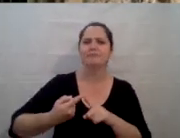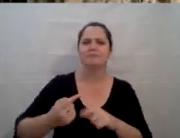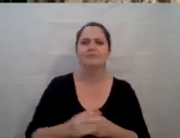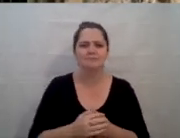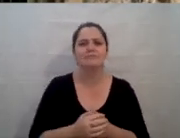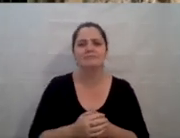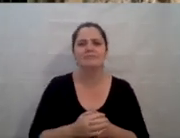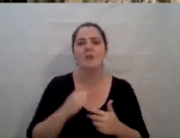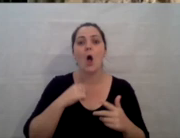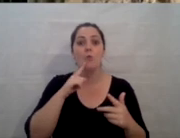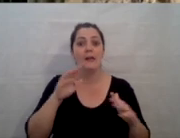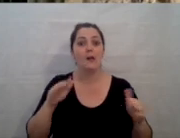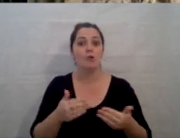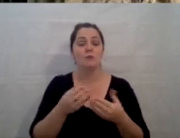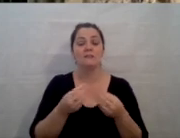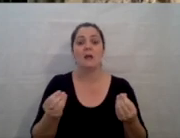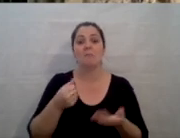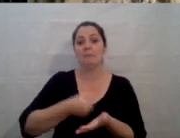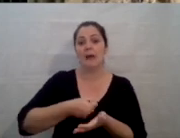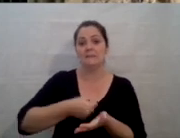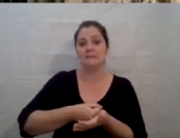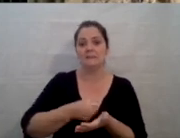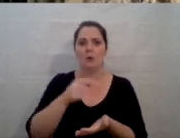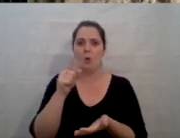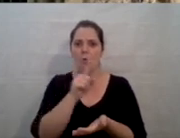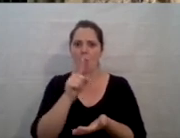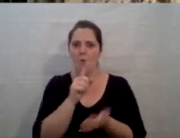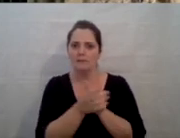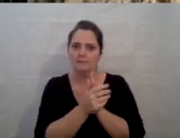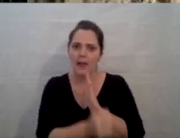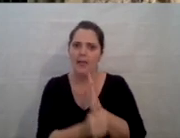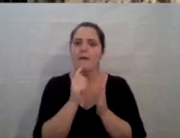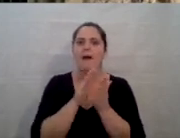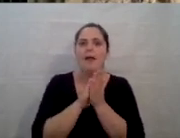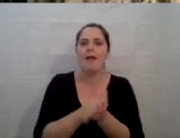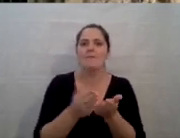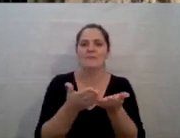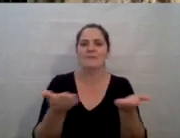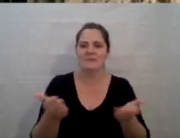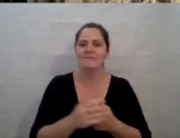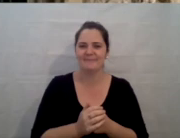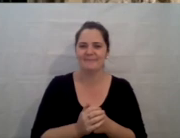skills tonight which will really help you develop your life drawing. Alright now before we get to that, let's look at some